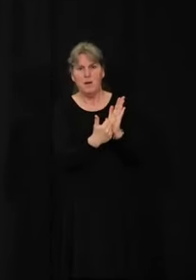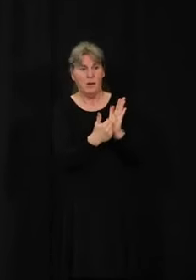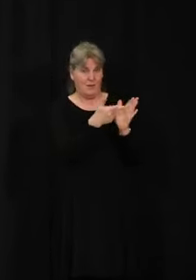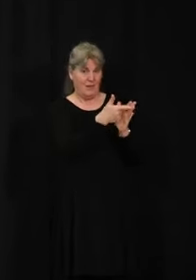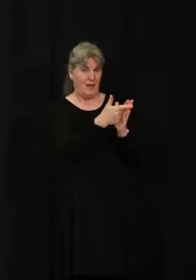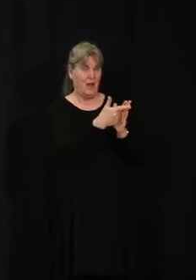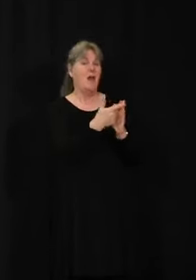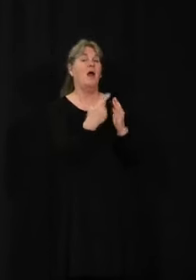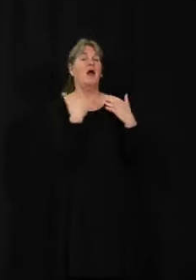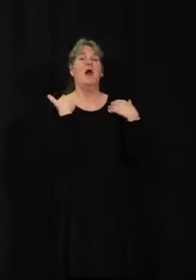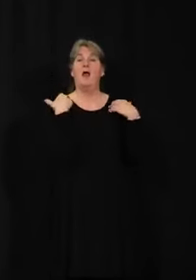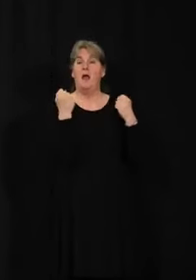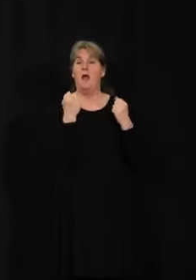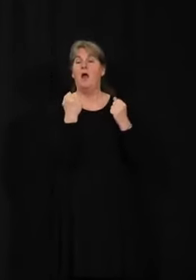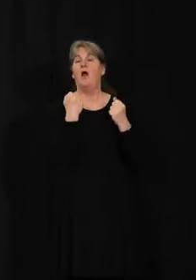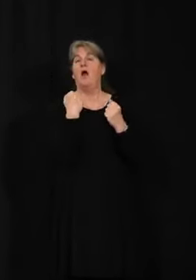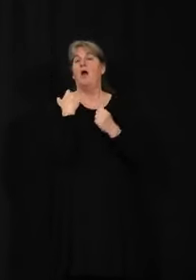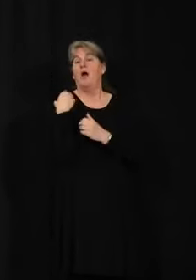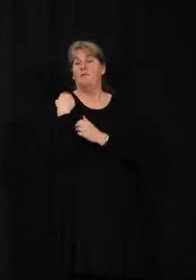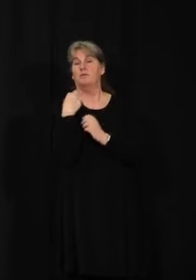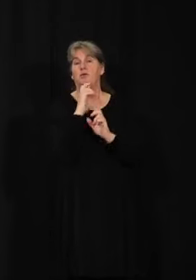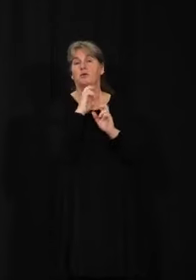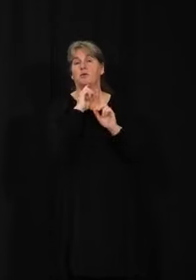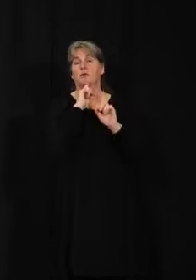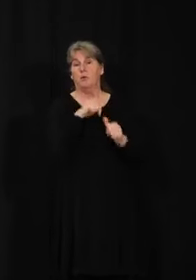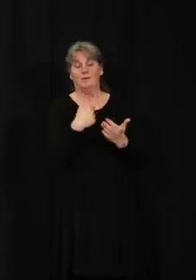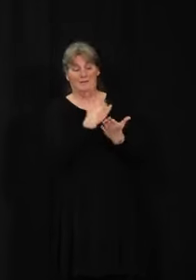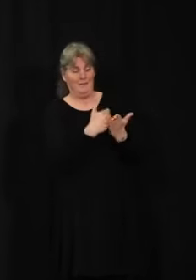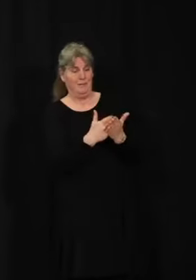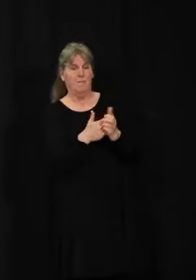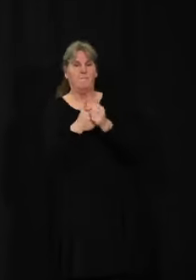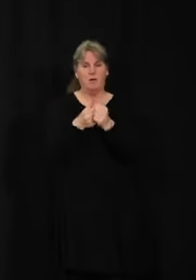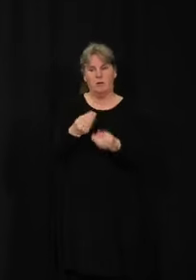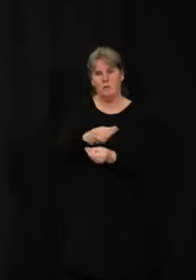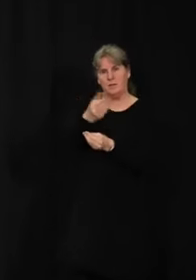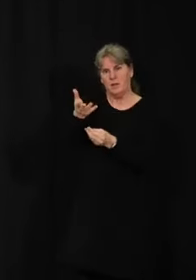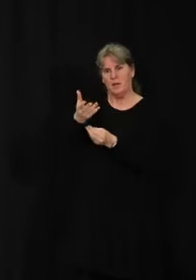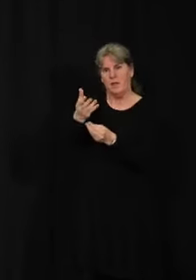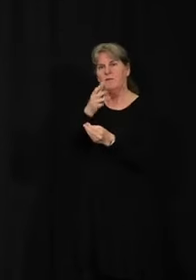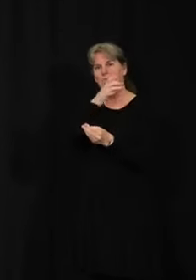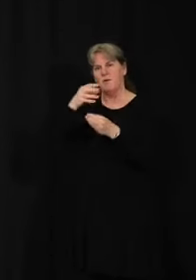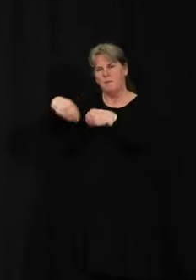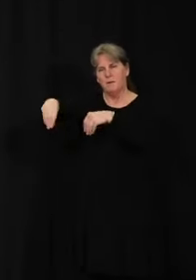public health recommendations. I know the warm weather-- with the warm weather guy Yukoners